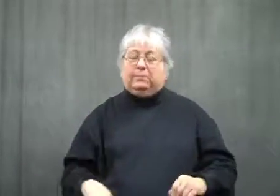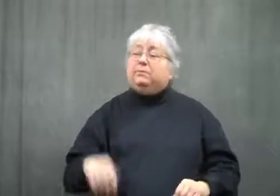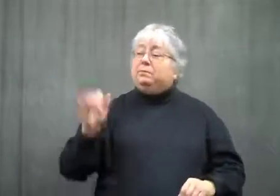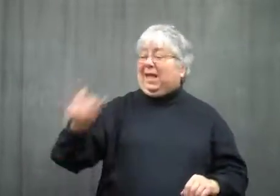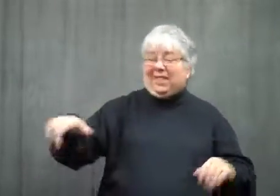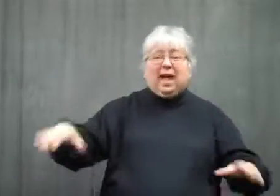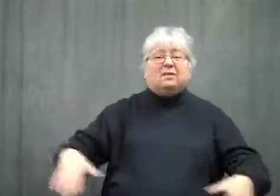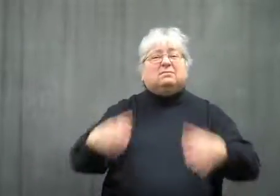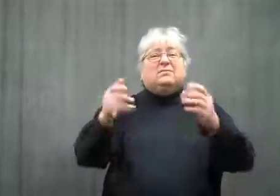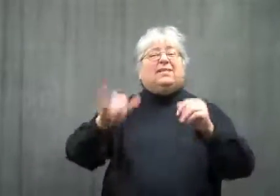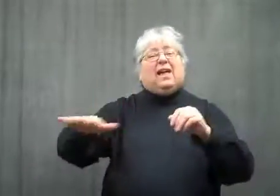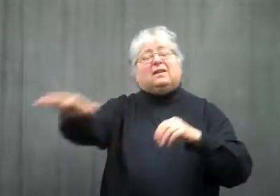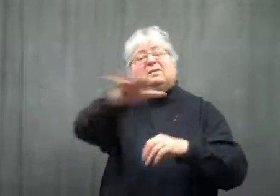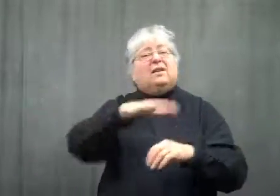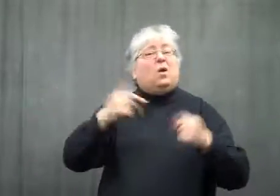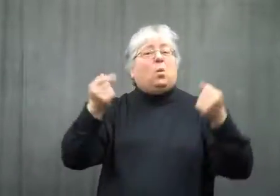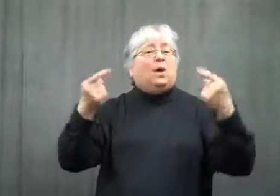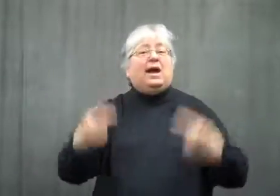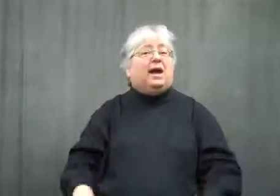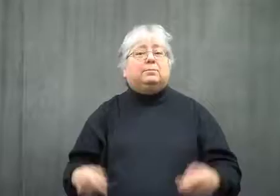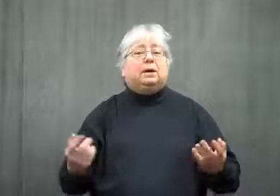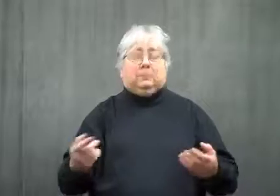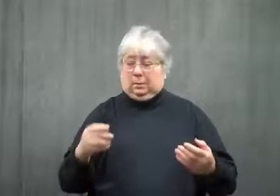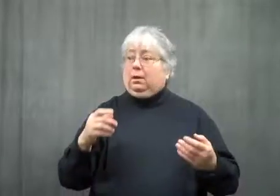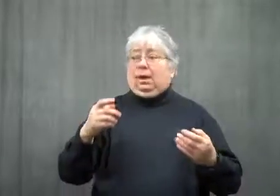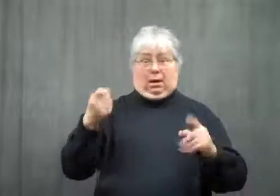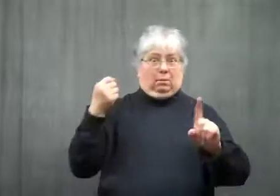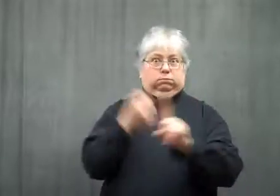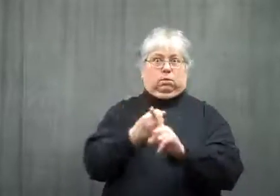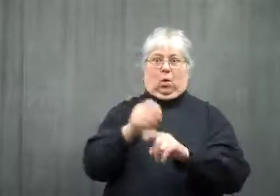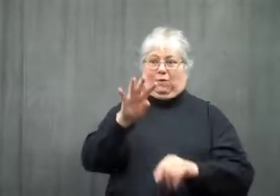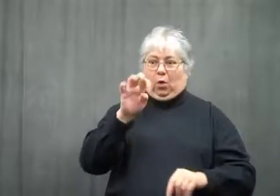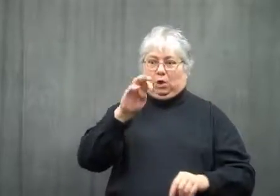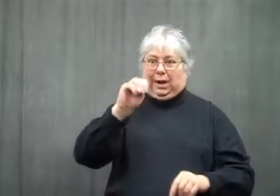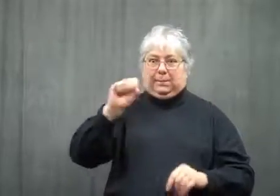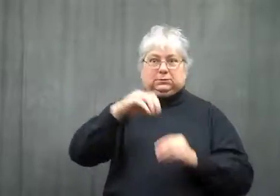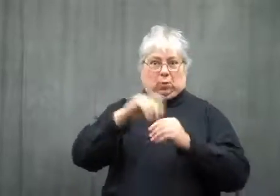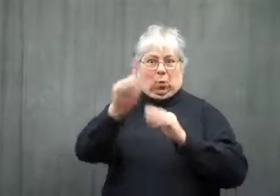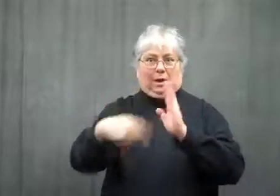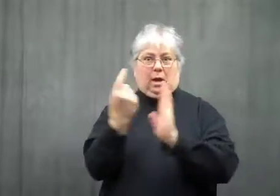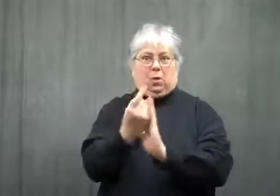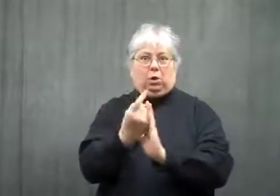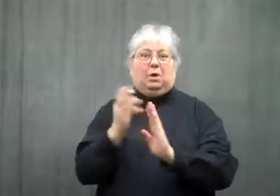In the area of the reactors, there was a spike of 400 milliseverts in an hour,